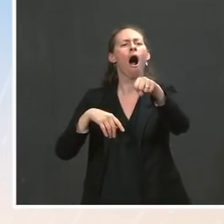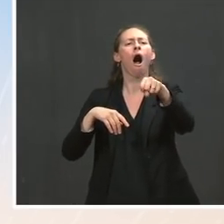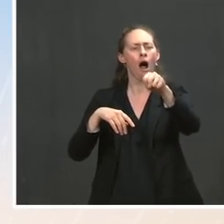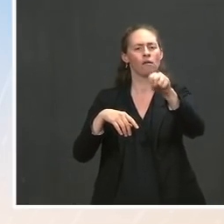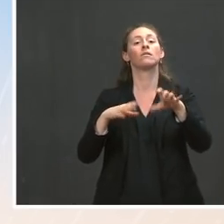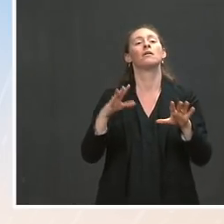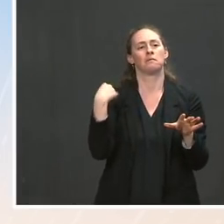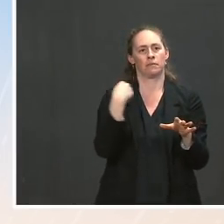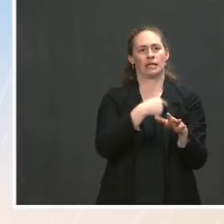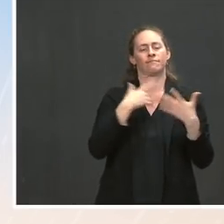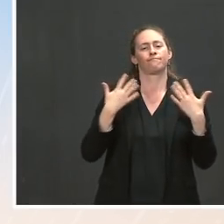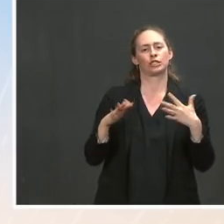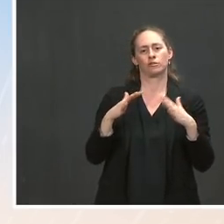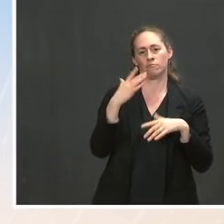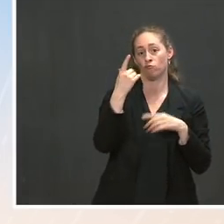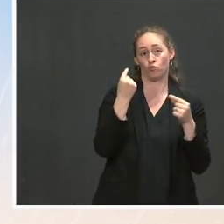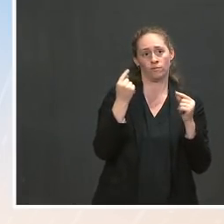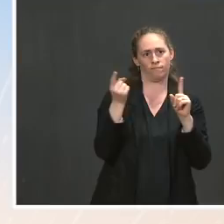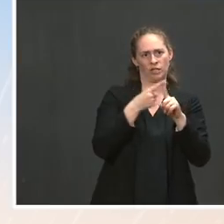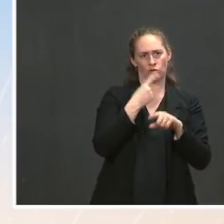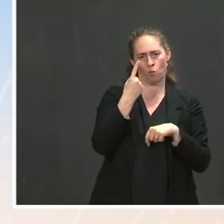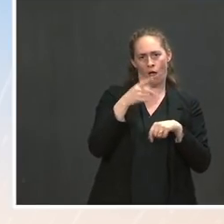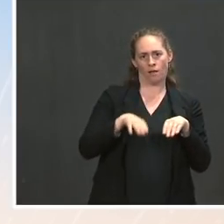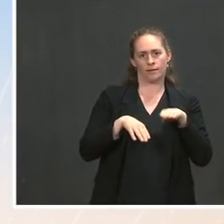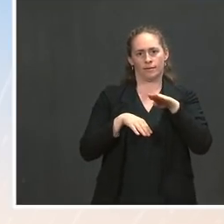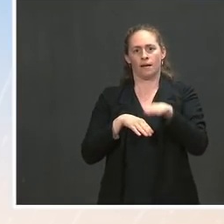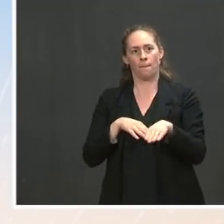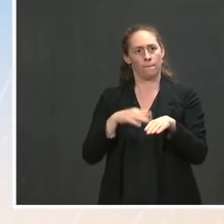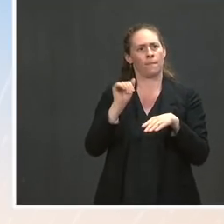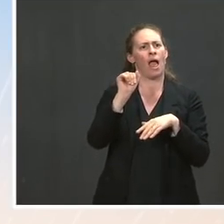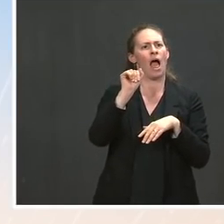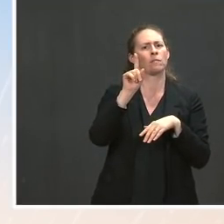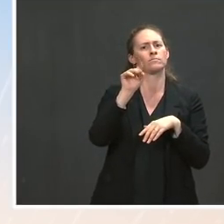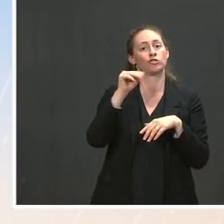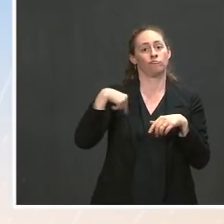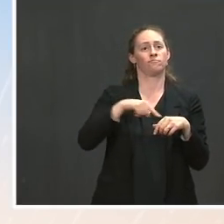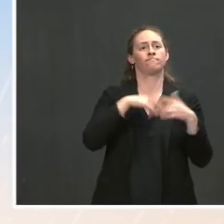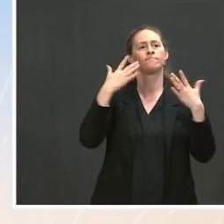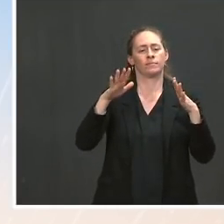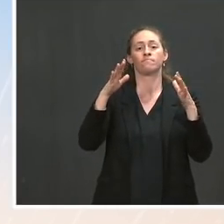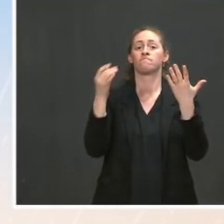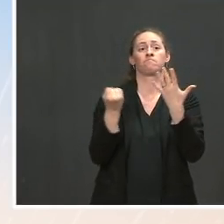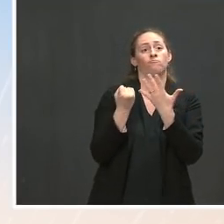to prioritize teachers through our pharmacy program. That program is working. It's effective.